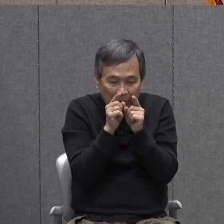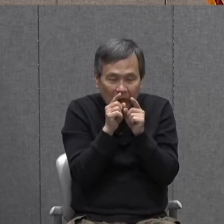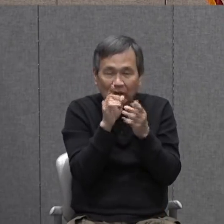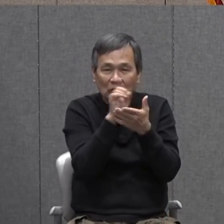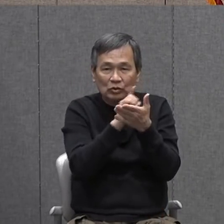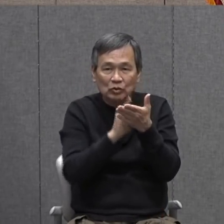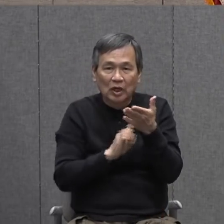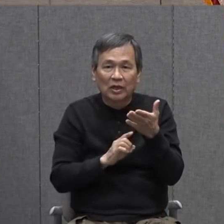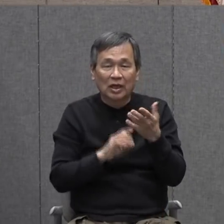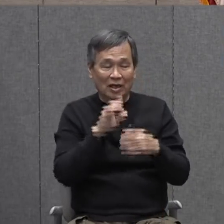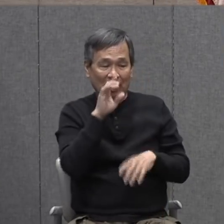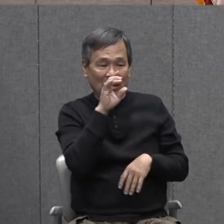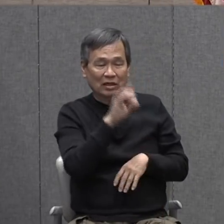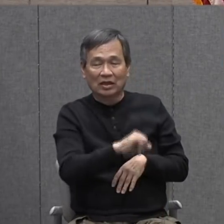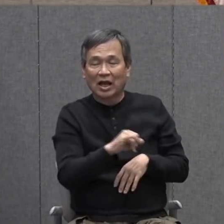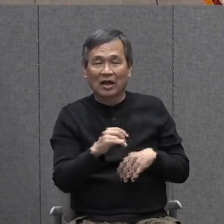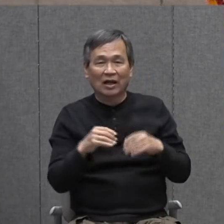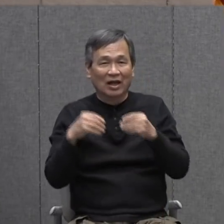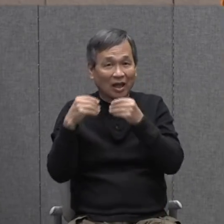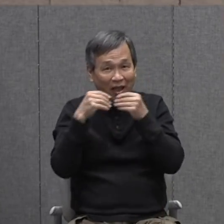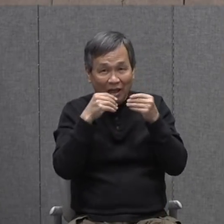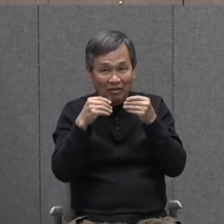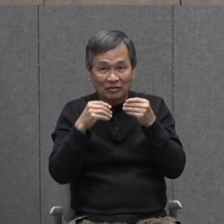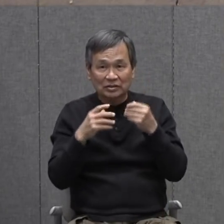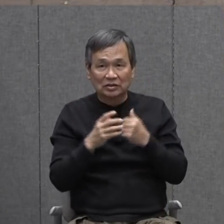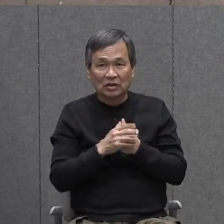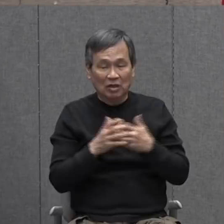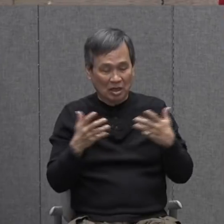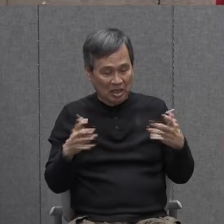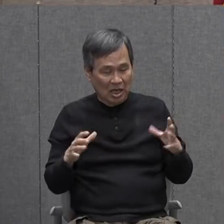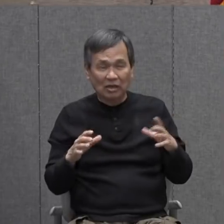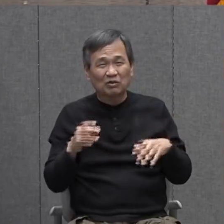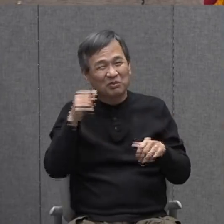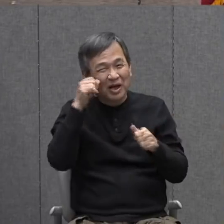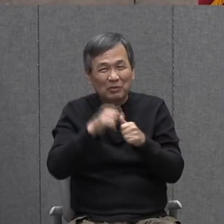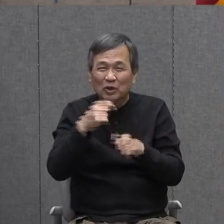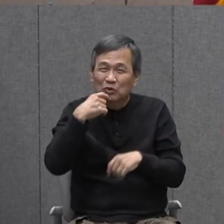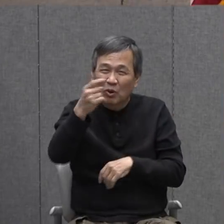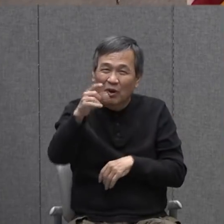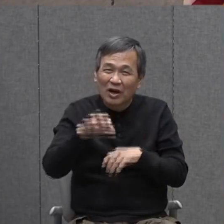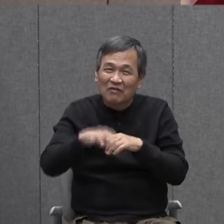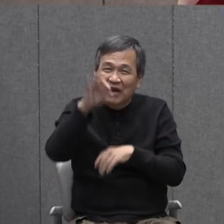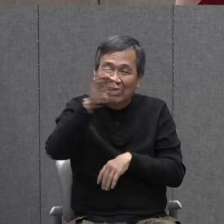on this little, tiny envelope. So I found this envelope in my recycling bin